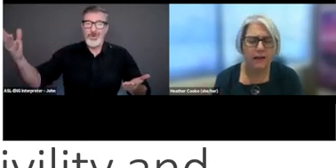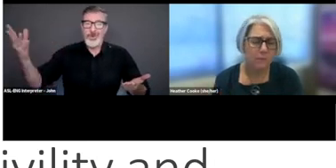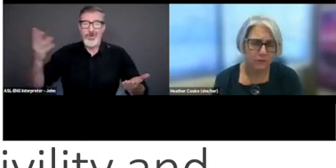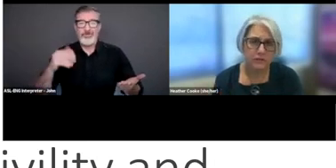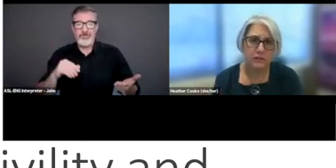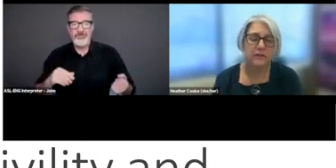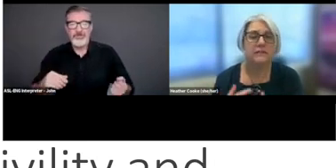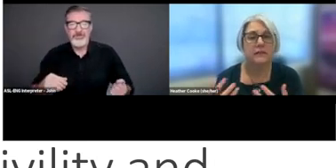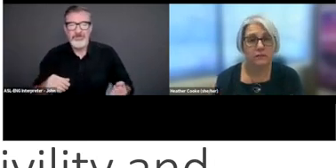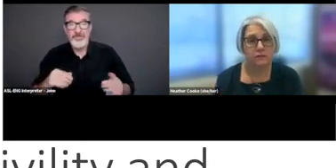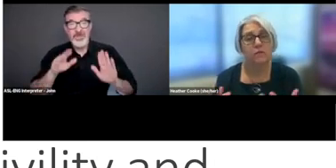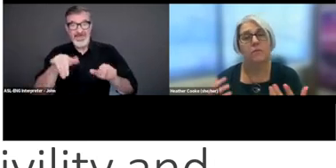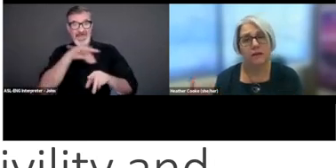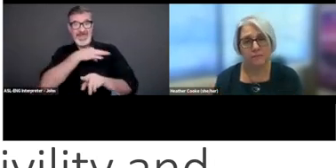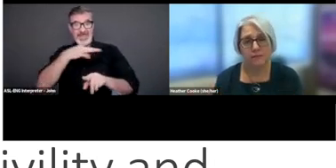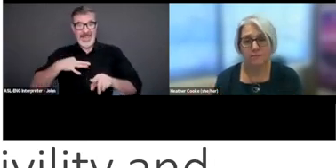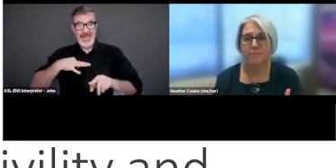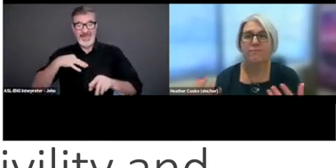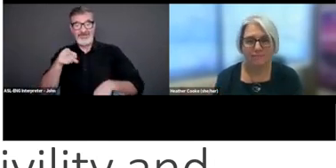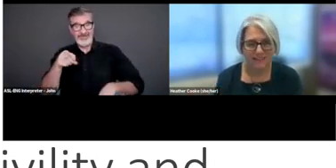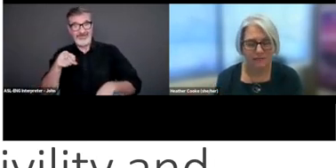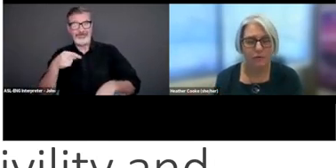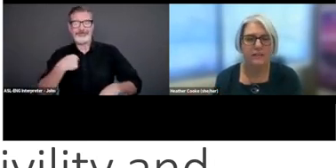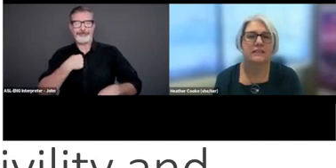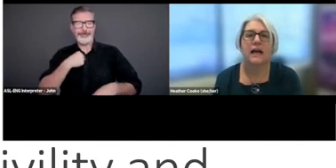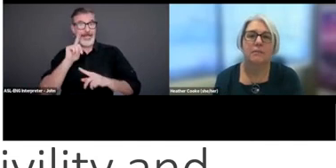I approached her and said, you know, I'm given what just